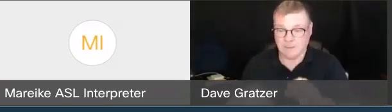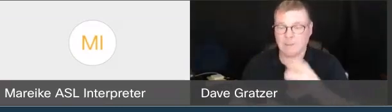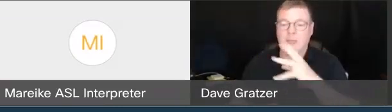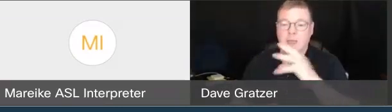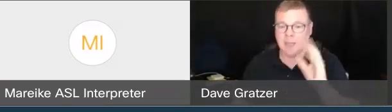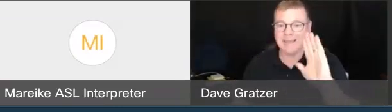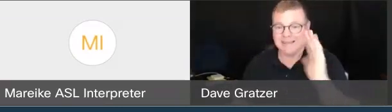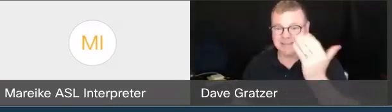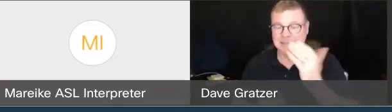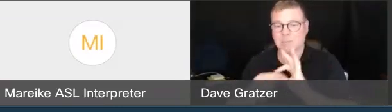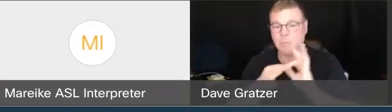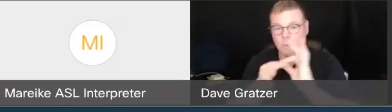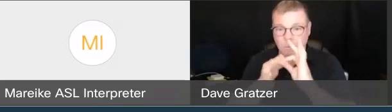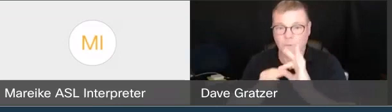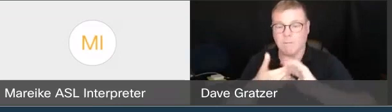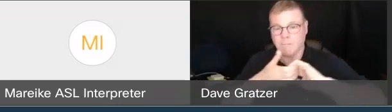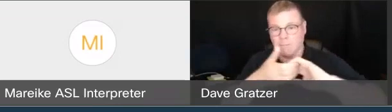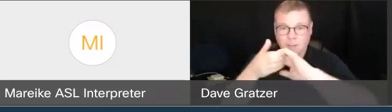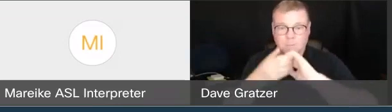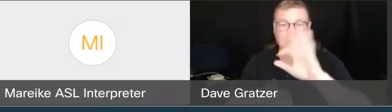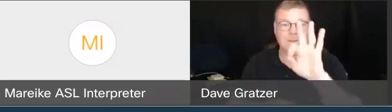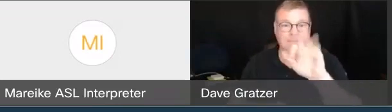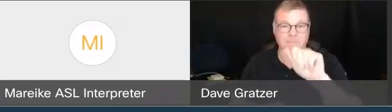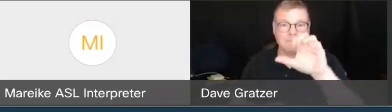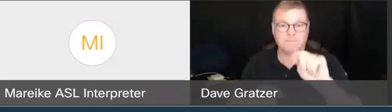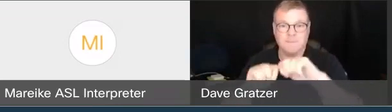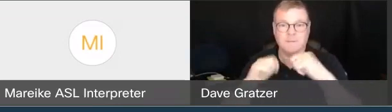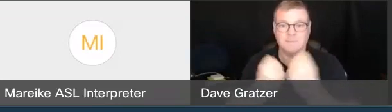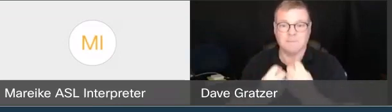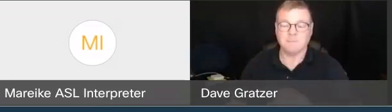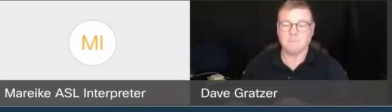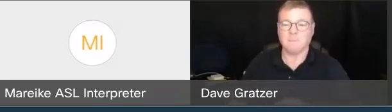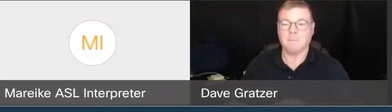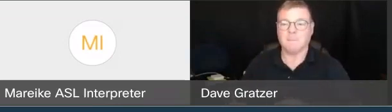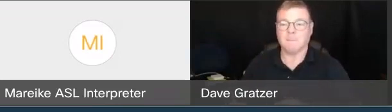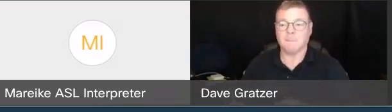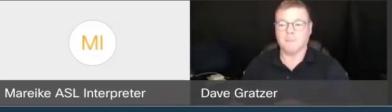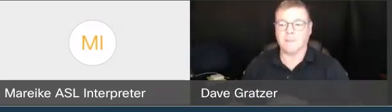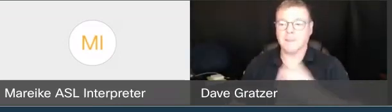coordination and collaboration between a FACT team and that probation officer. So that is a difficult